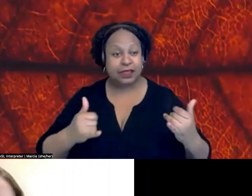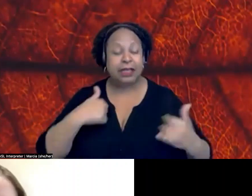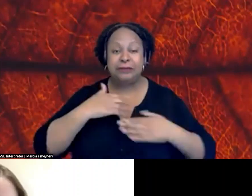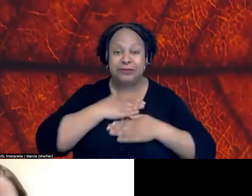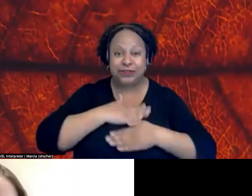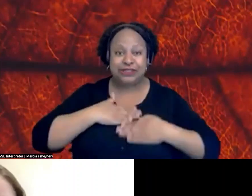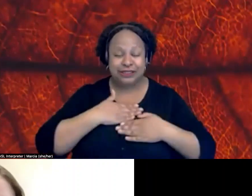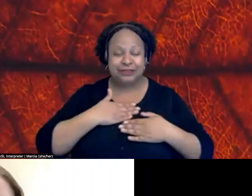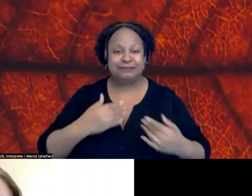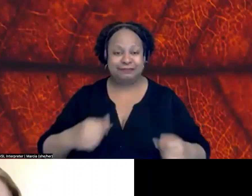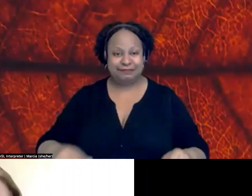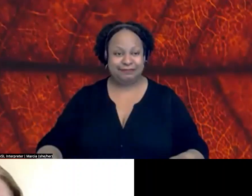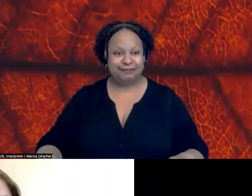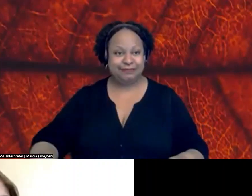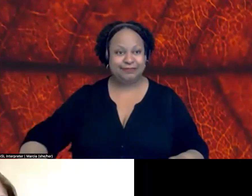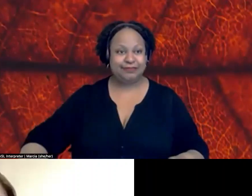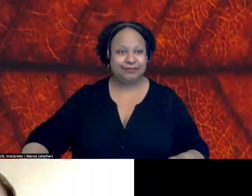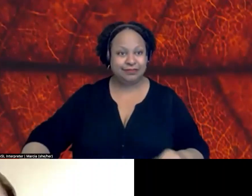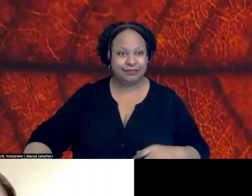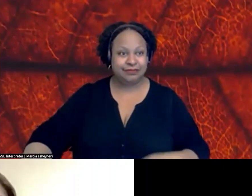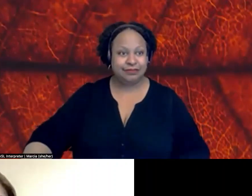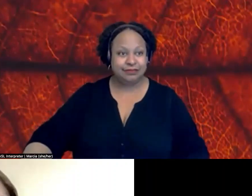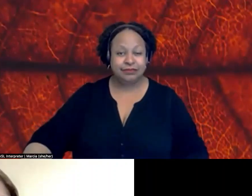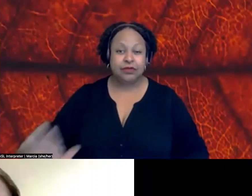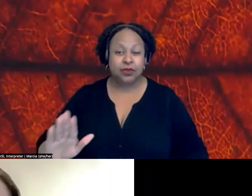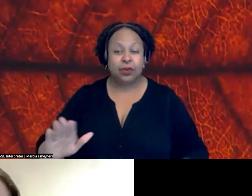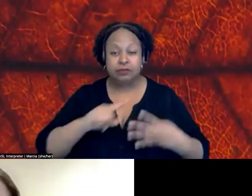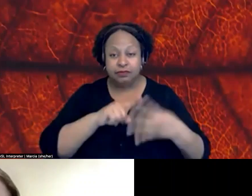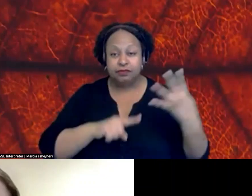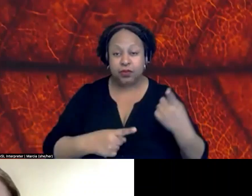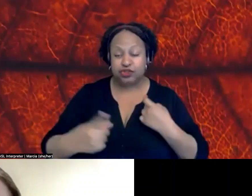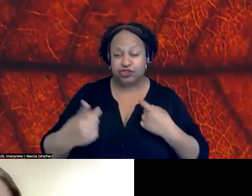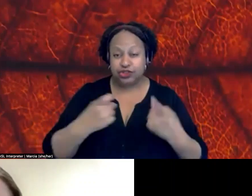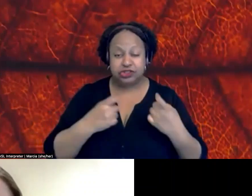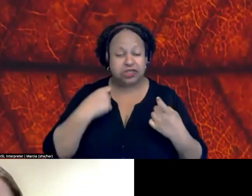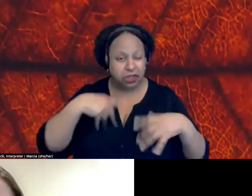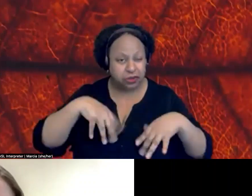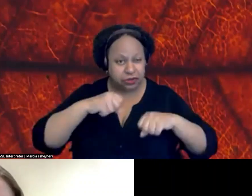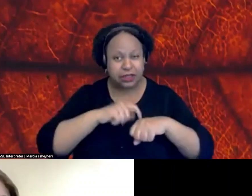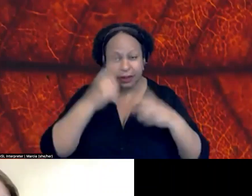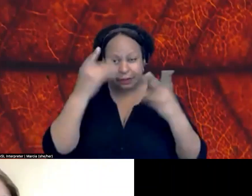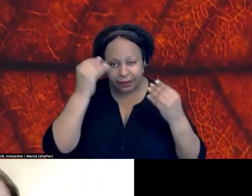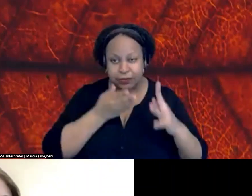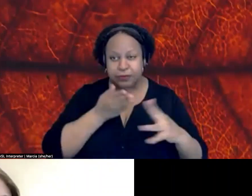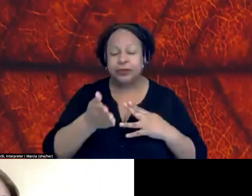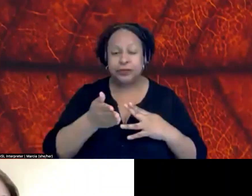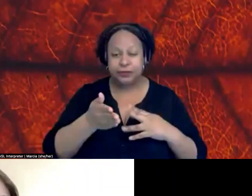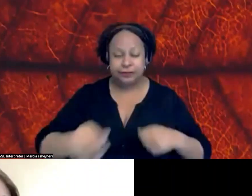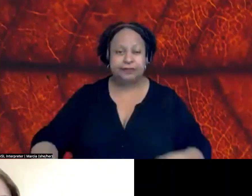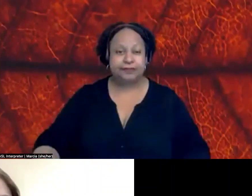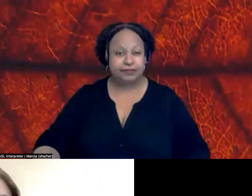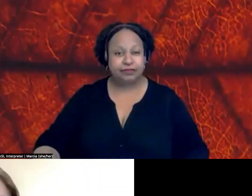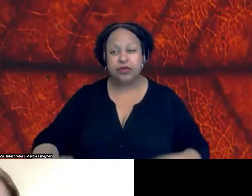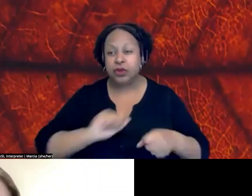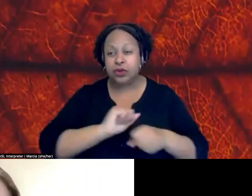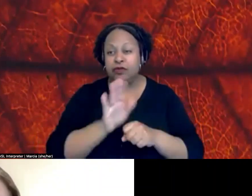So when I got your questions I kind of took some time to think about it. And the COVID-19 question is kind of a tough one.